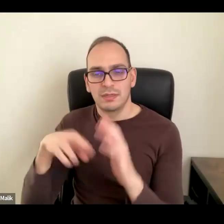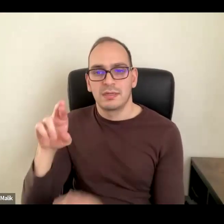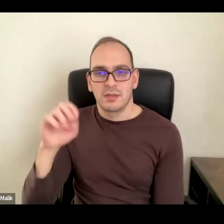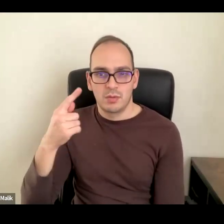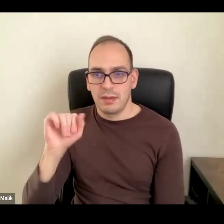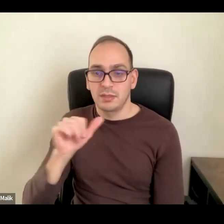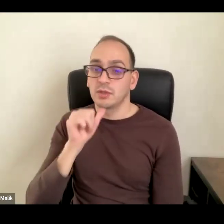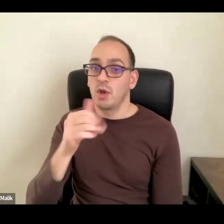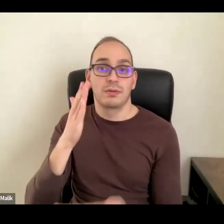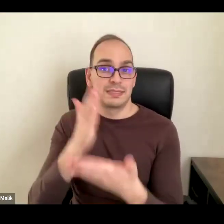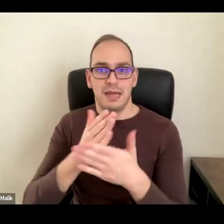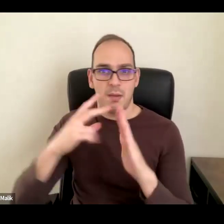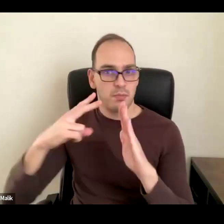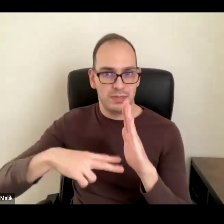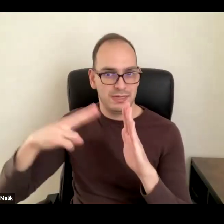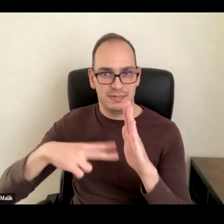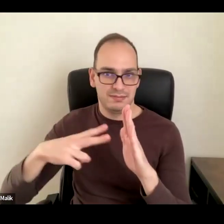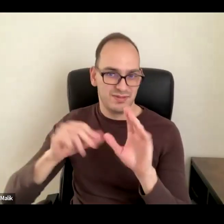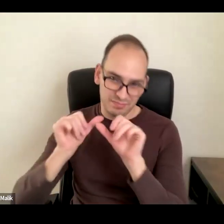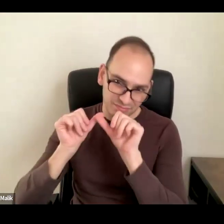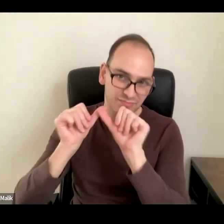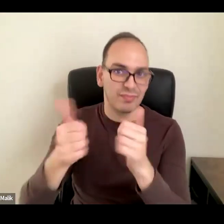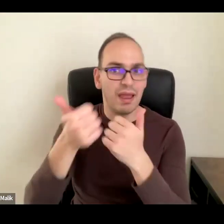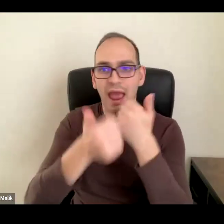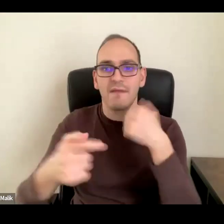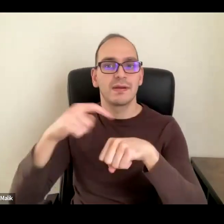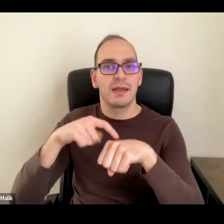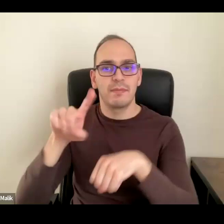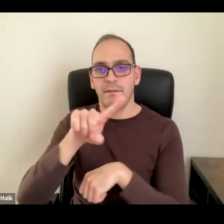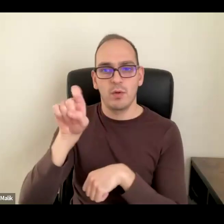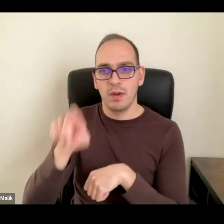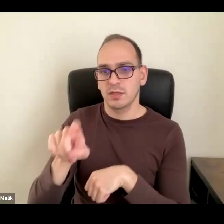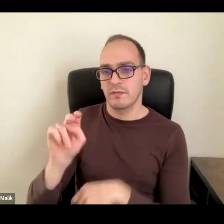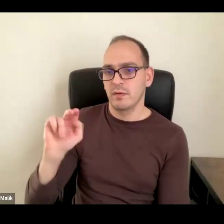stop reading the regulations. Every time you have a question about NAGPRA,